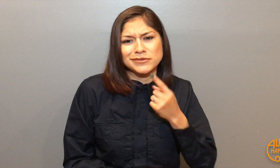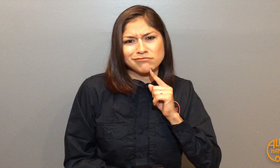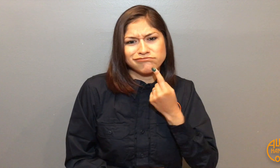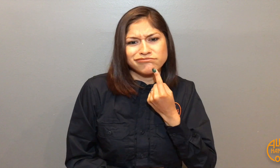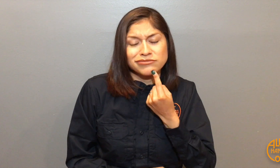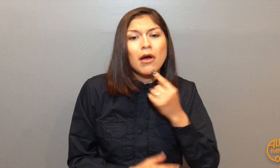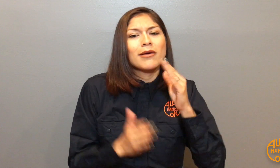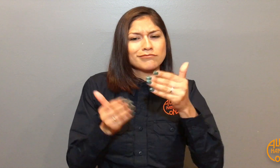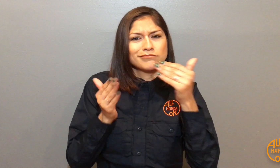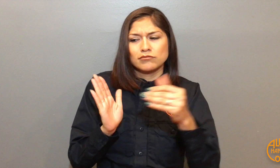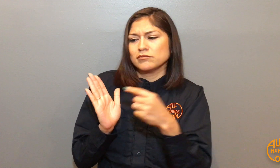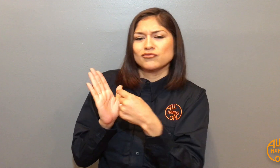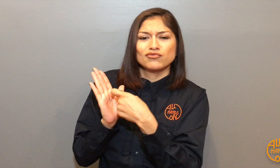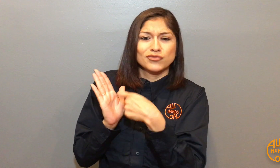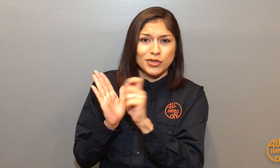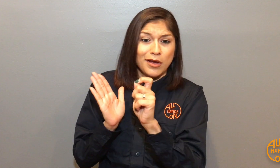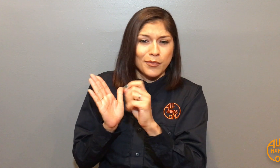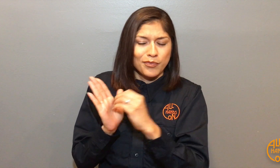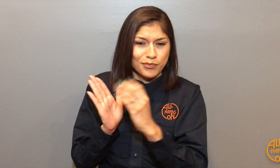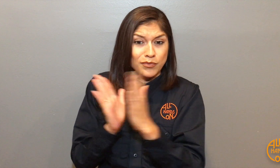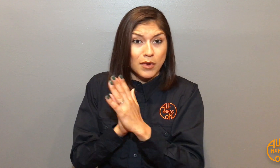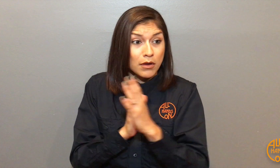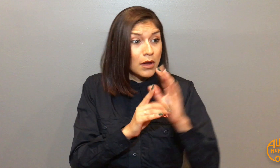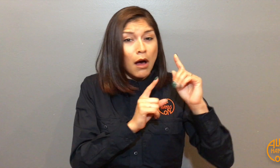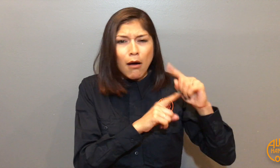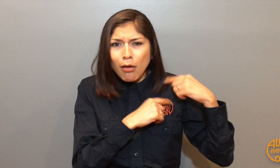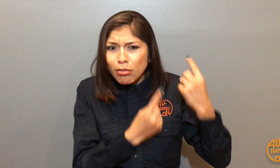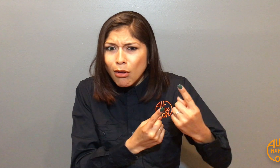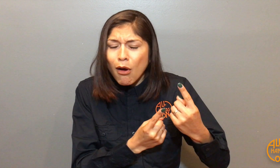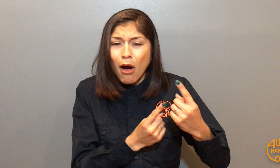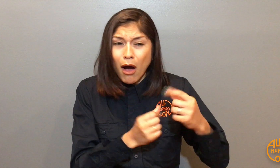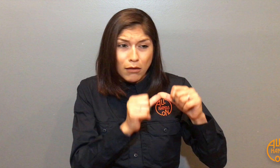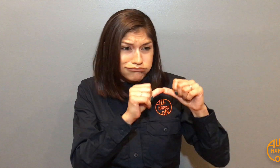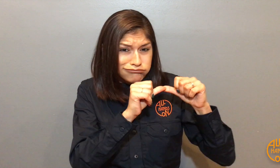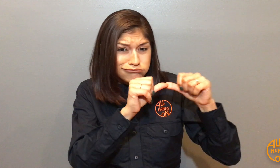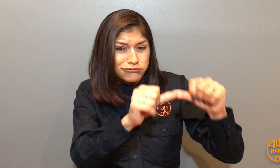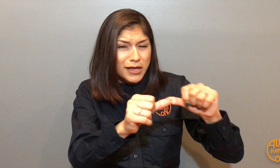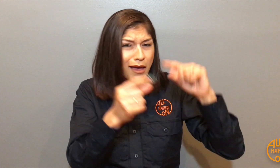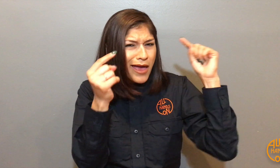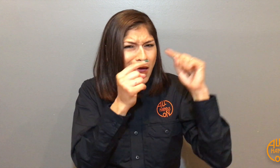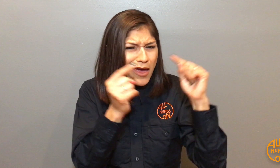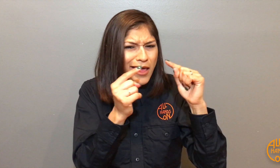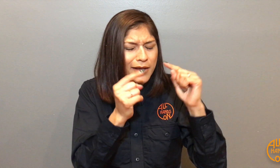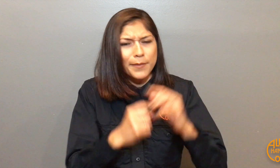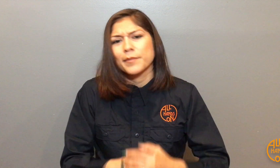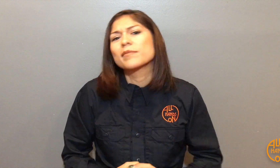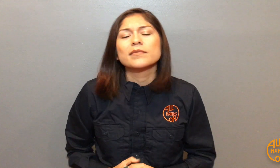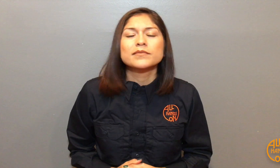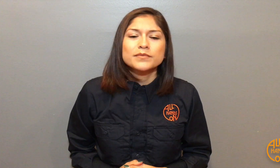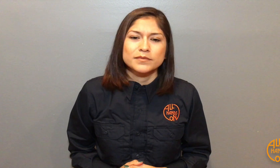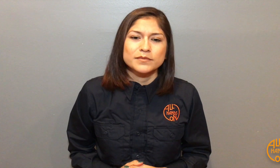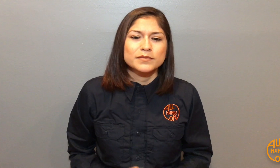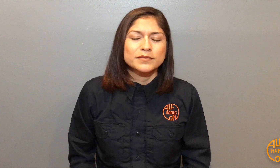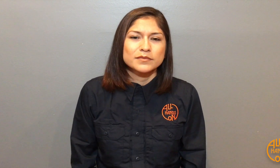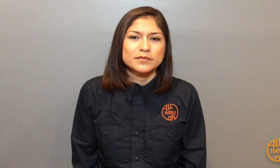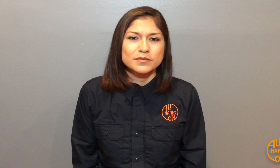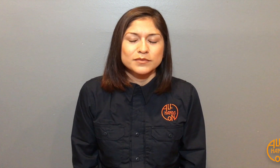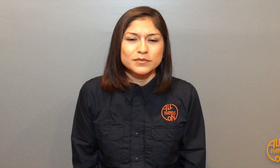problem and your head is still is in tremendous amount of pain that would be severe and something you should document